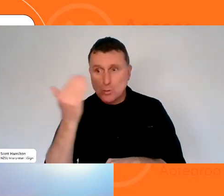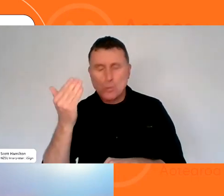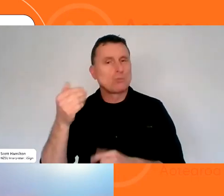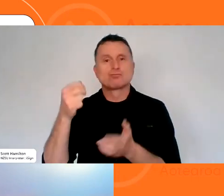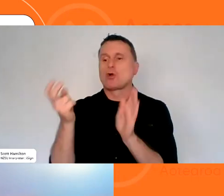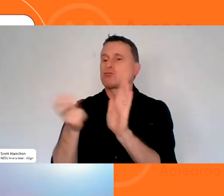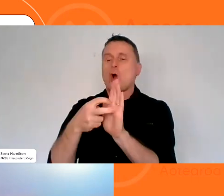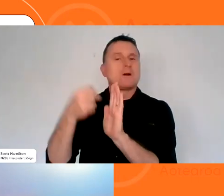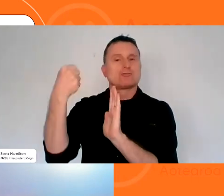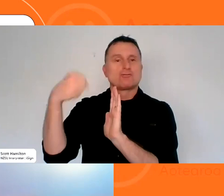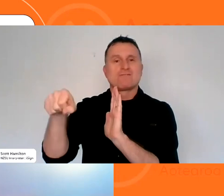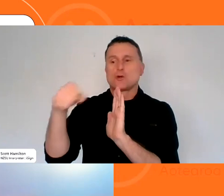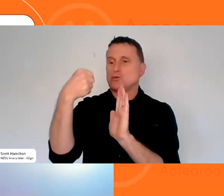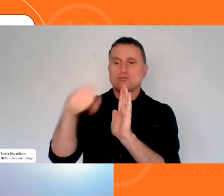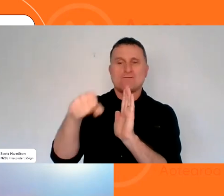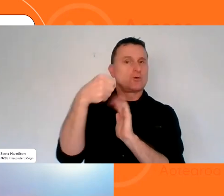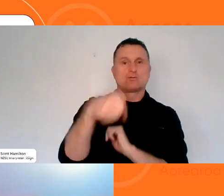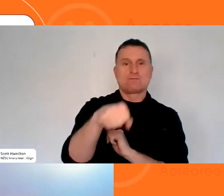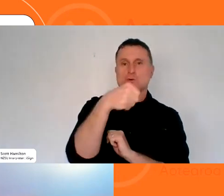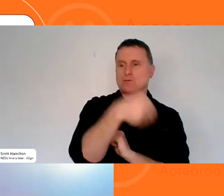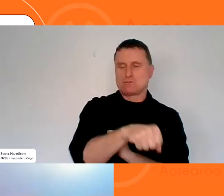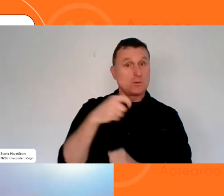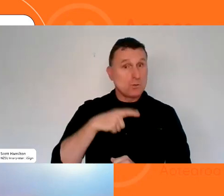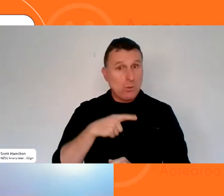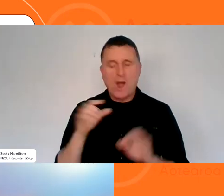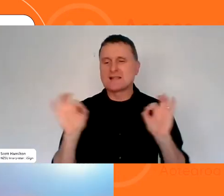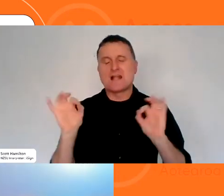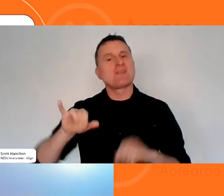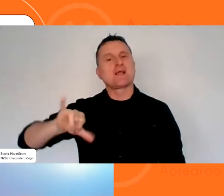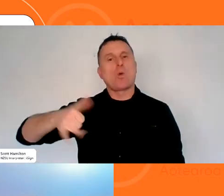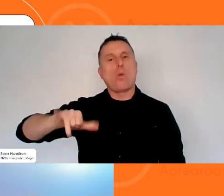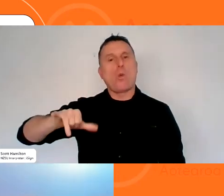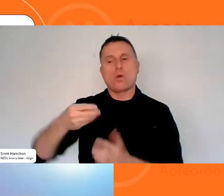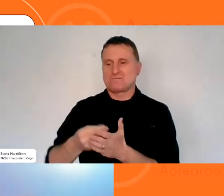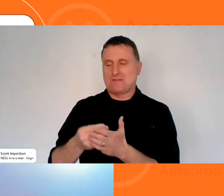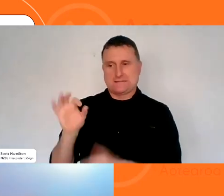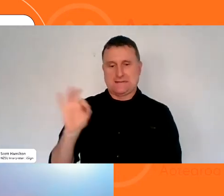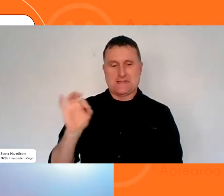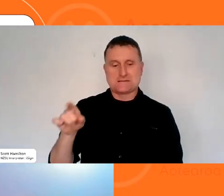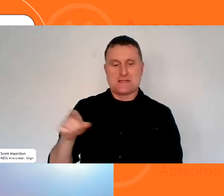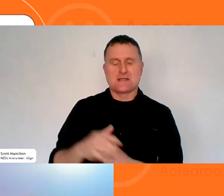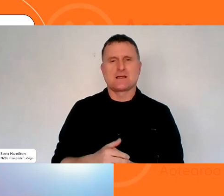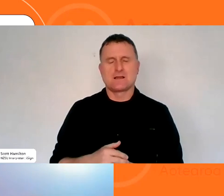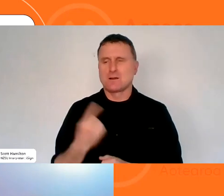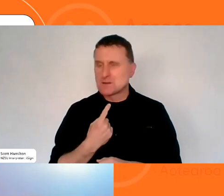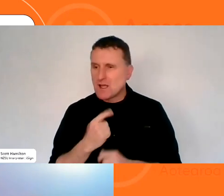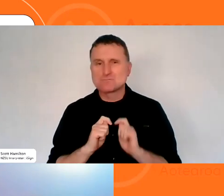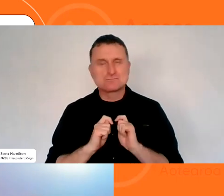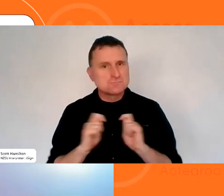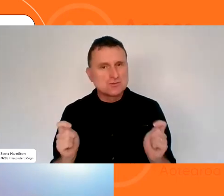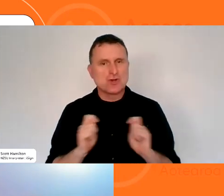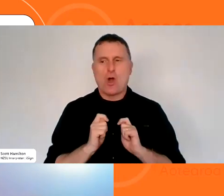he didn't have ORS. And I was quite shocked, which is why Nick talking